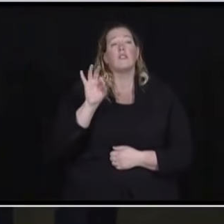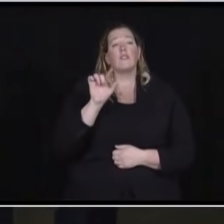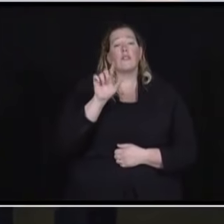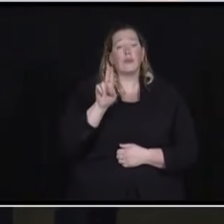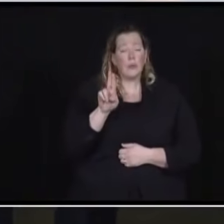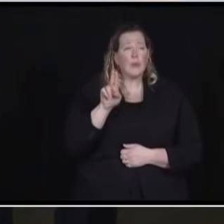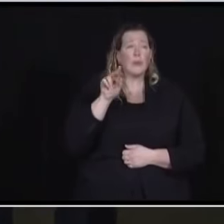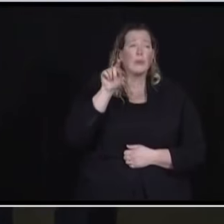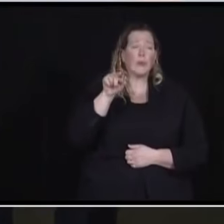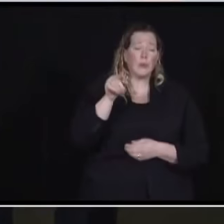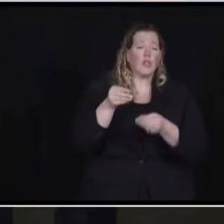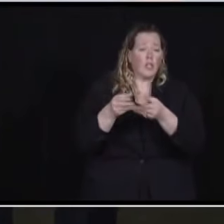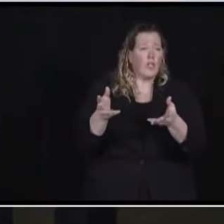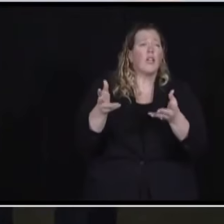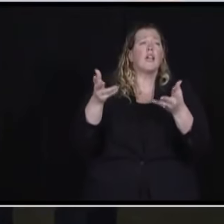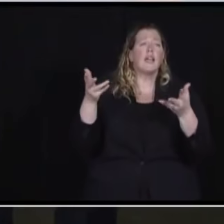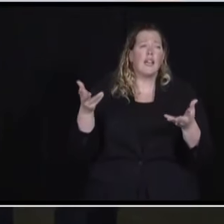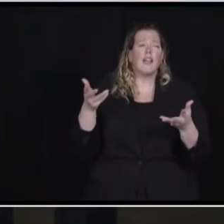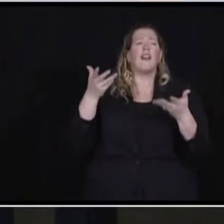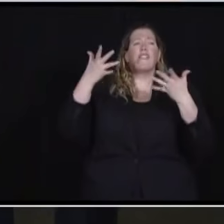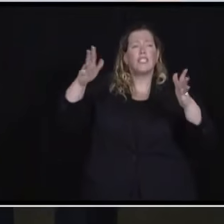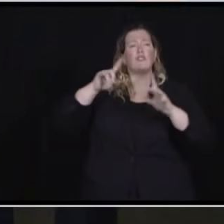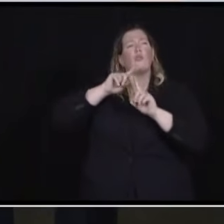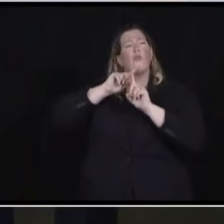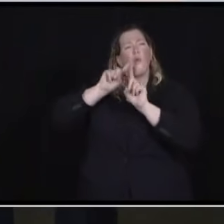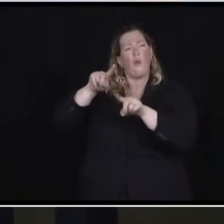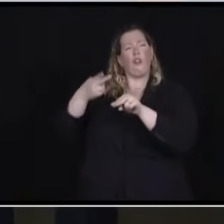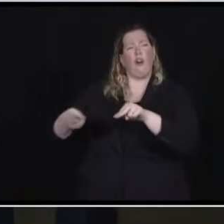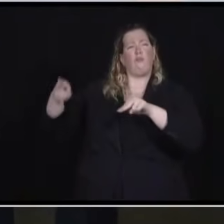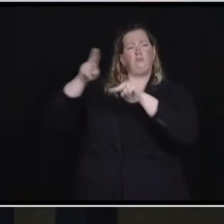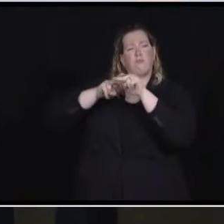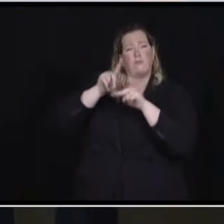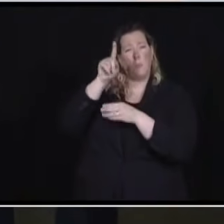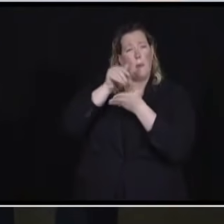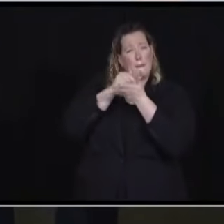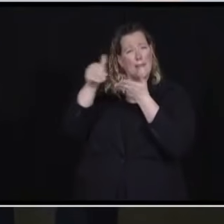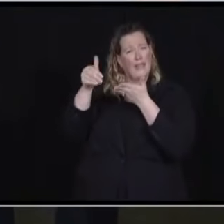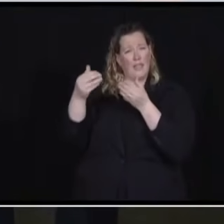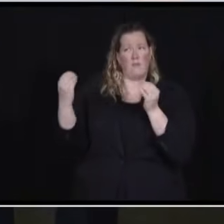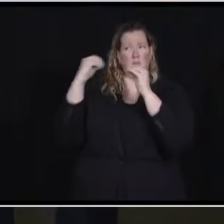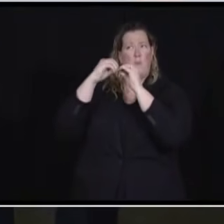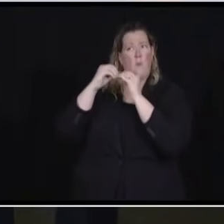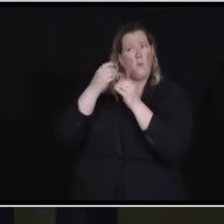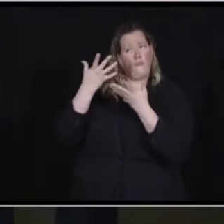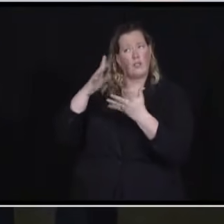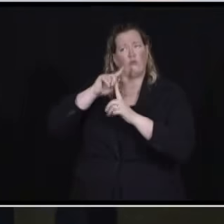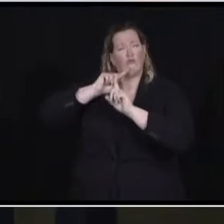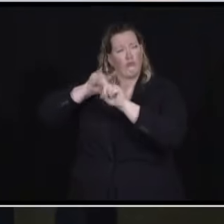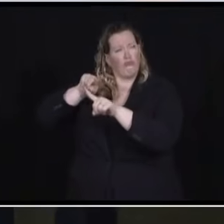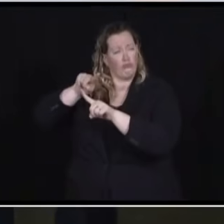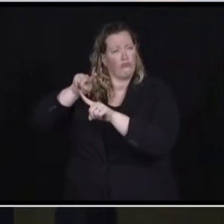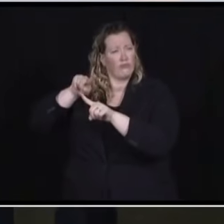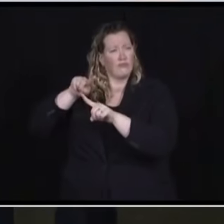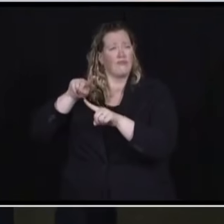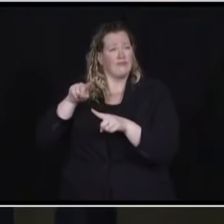Hilliard. I also have 100% confidence in general Hilliard and his team and I know they will be